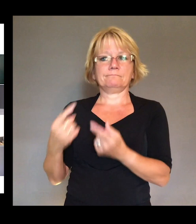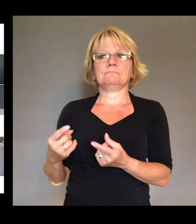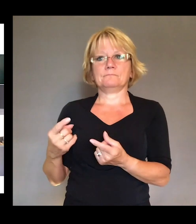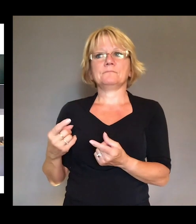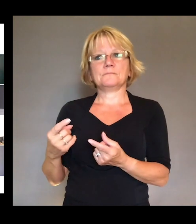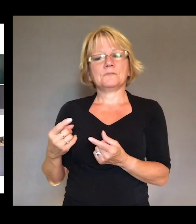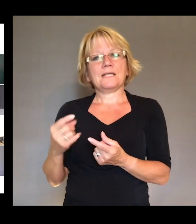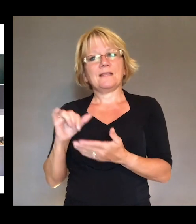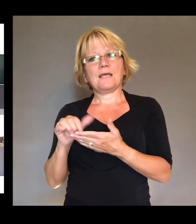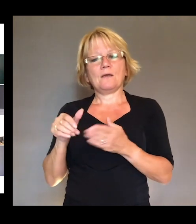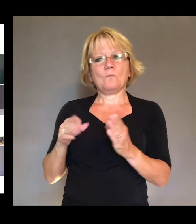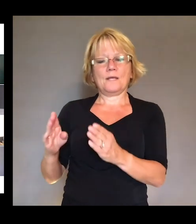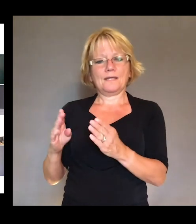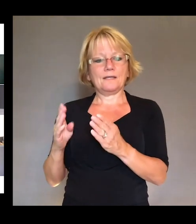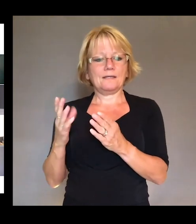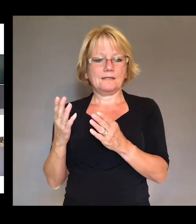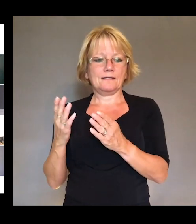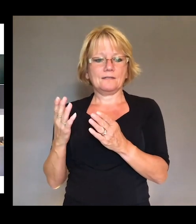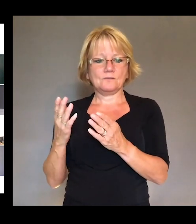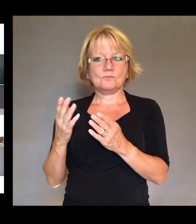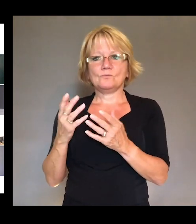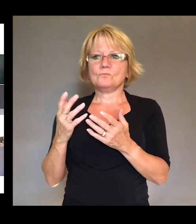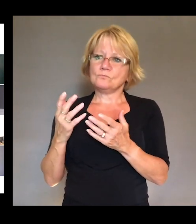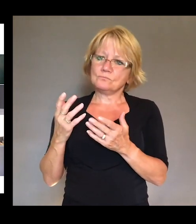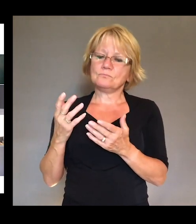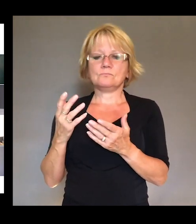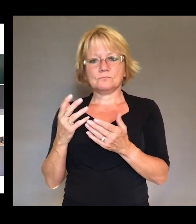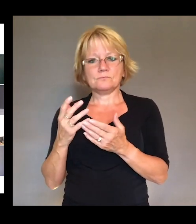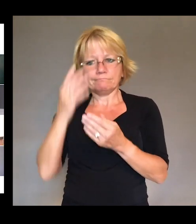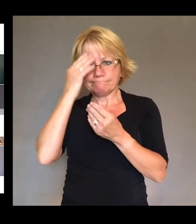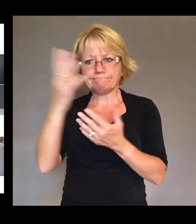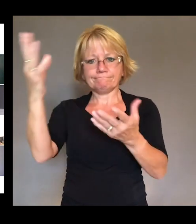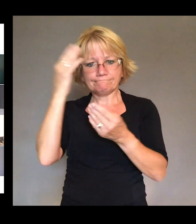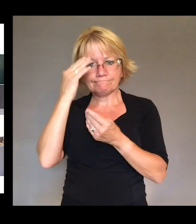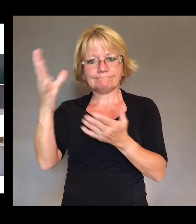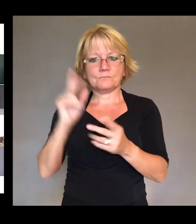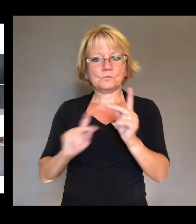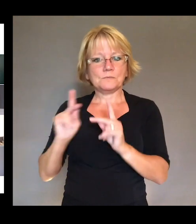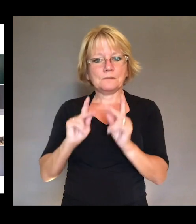And it was just kind of a way to kind of like the forum, was it to kind of get the information out there